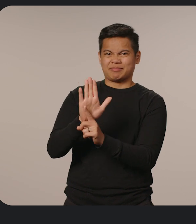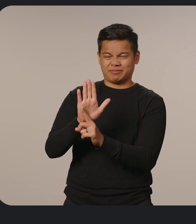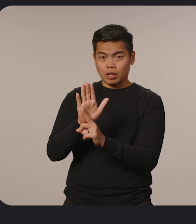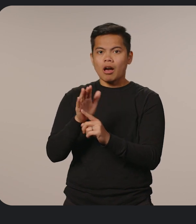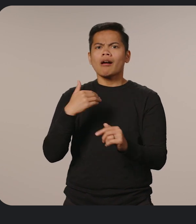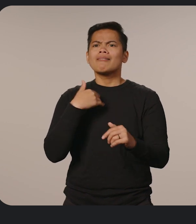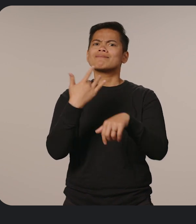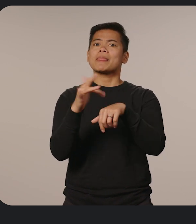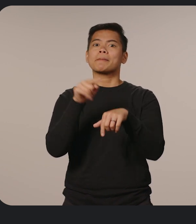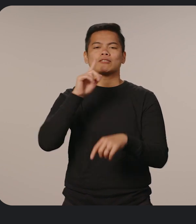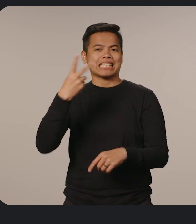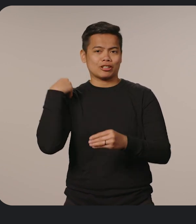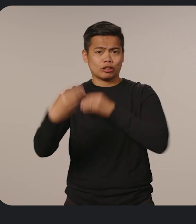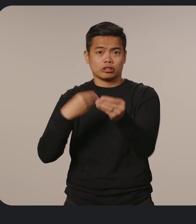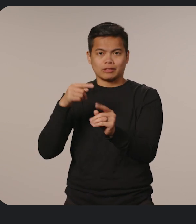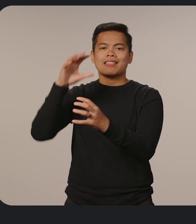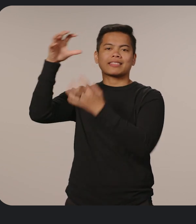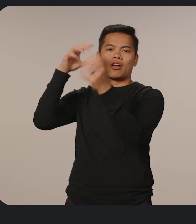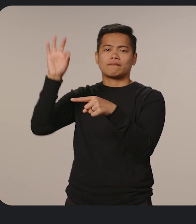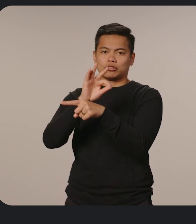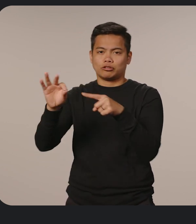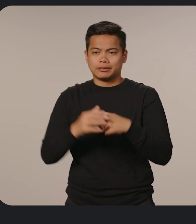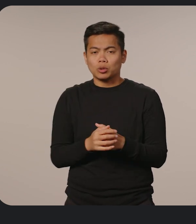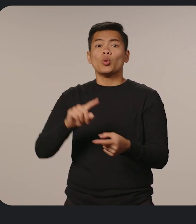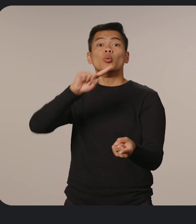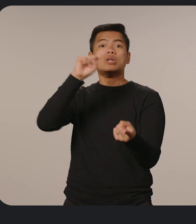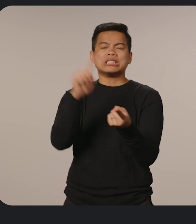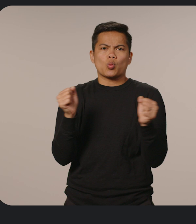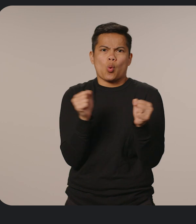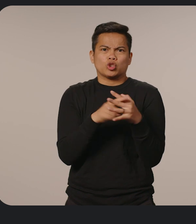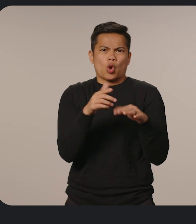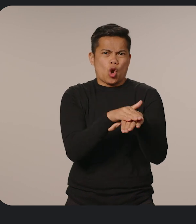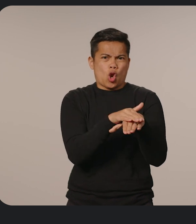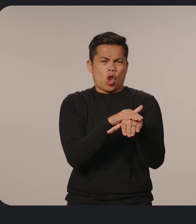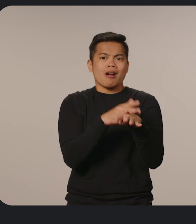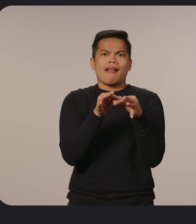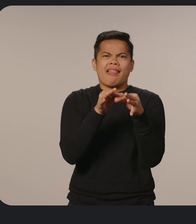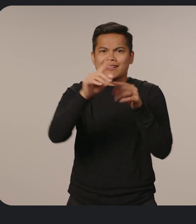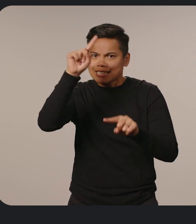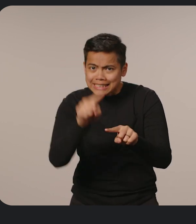available in the second generation of cloud functions concurrency can reduce